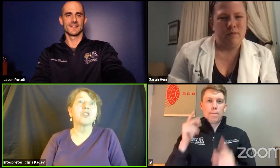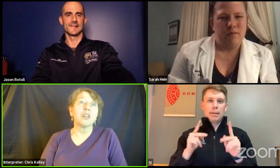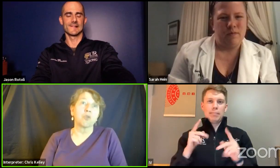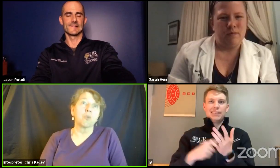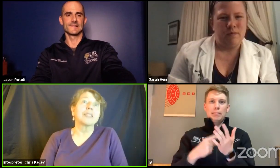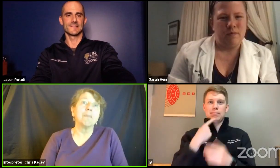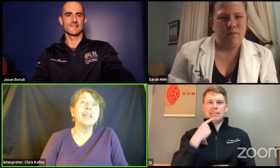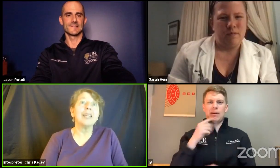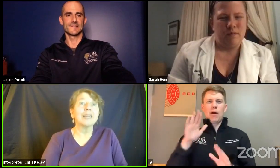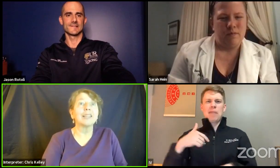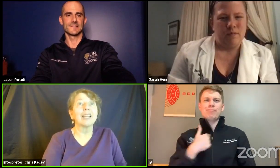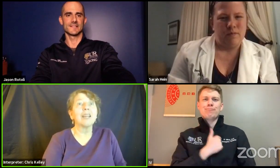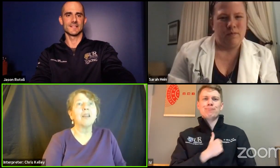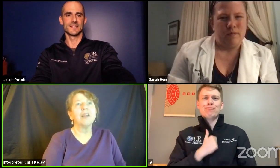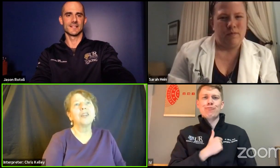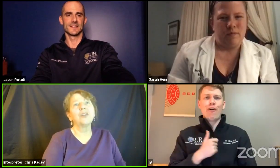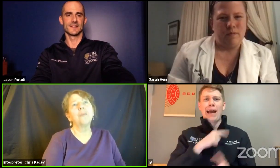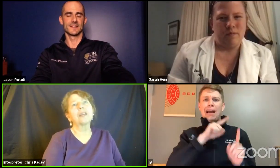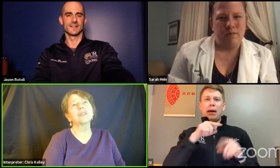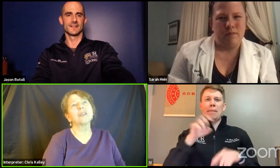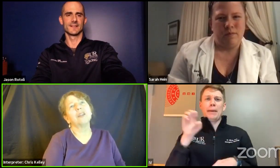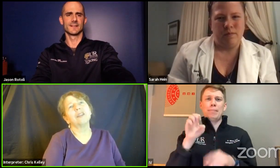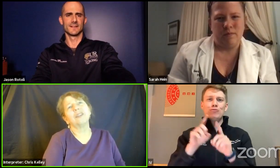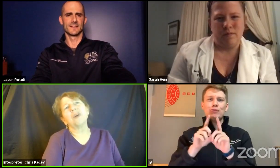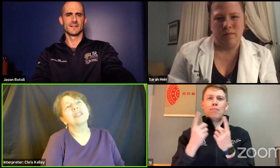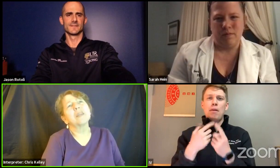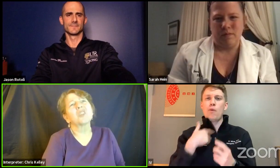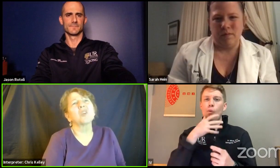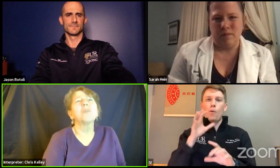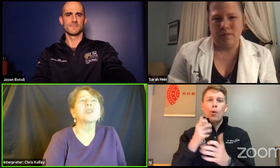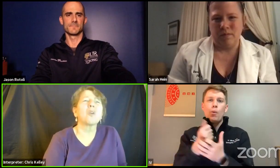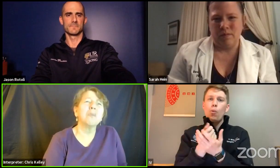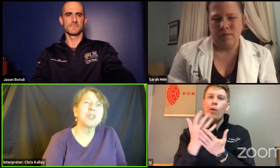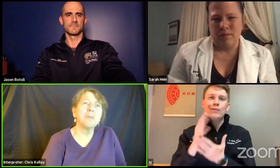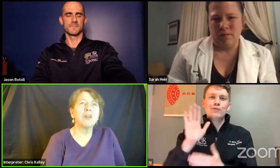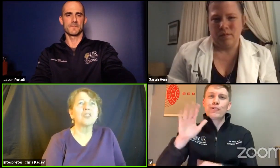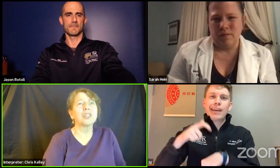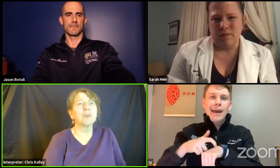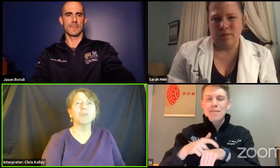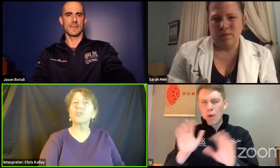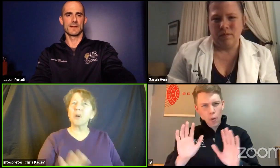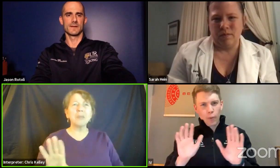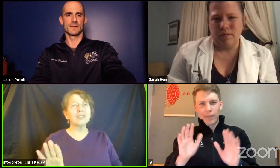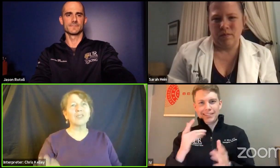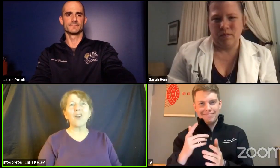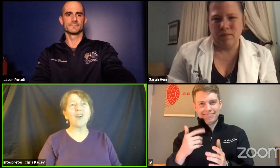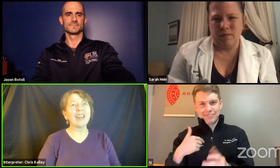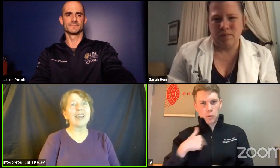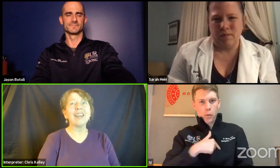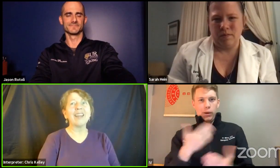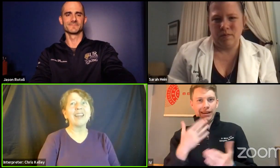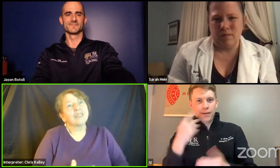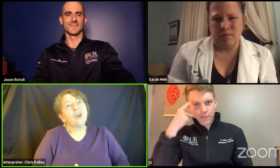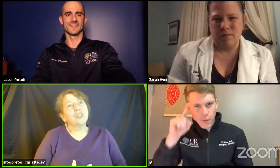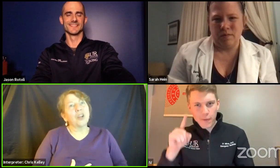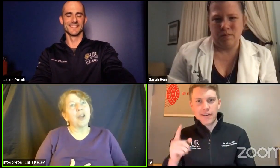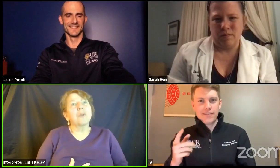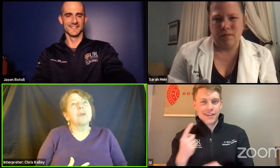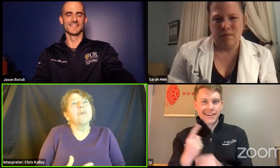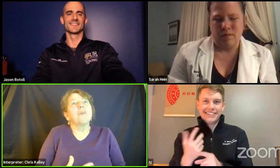And all they're saying is, oh, just a little bit of pain. We see everything on the continuum that shows up. And